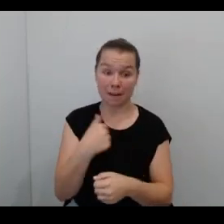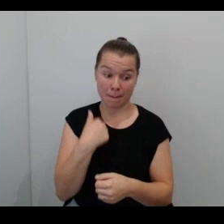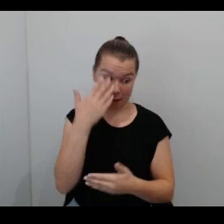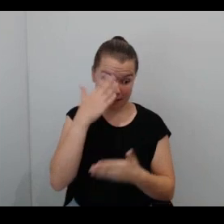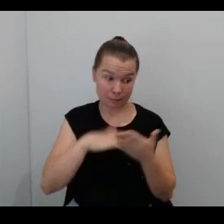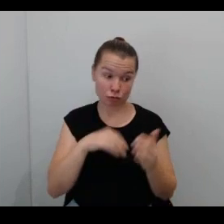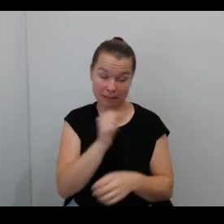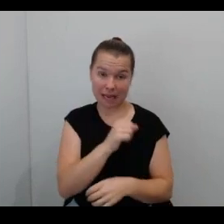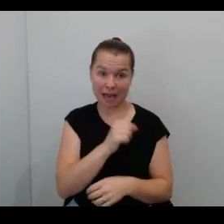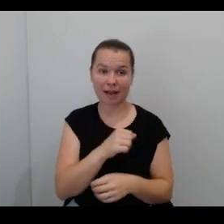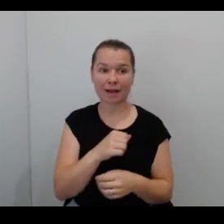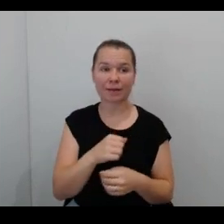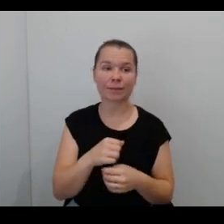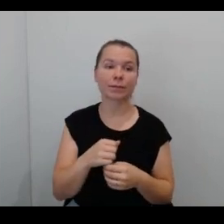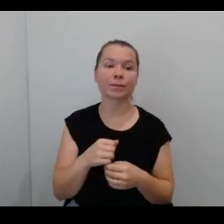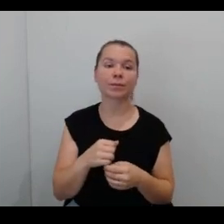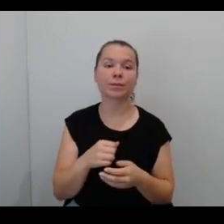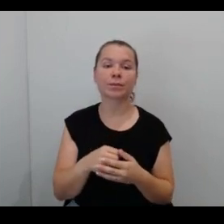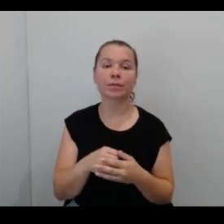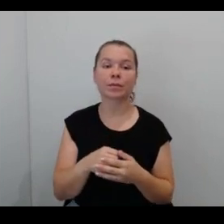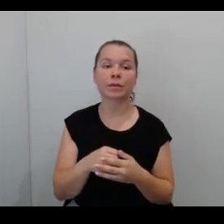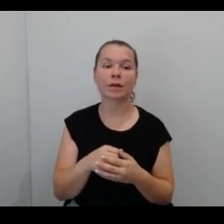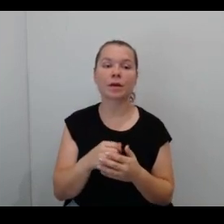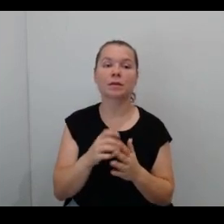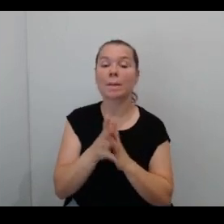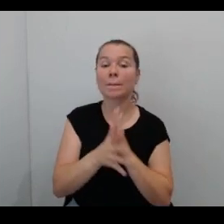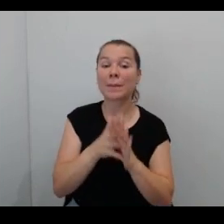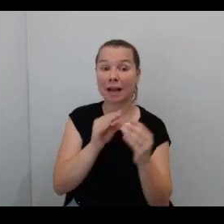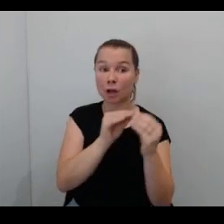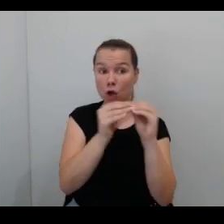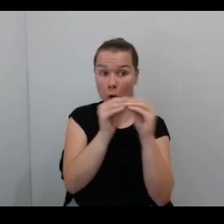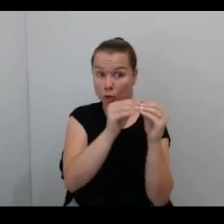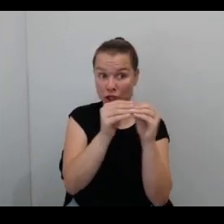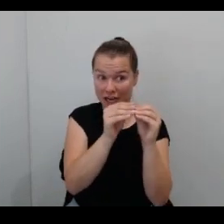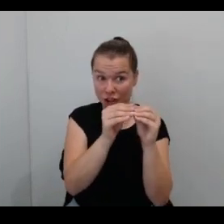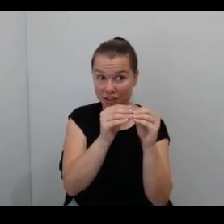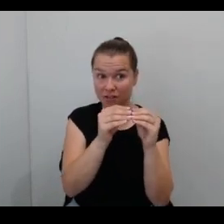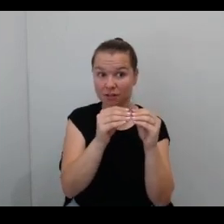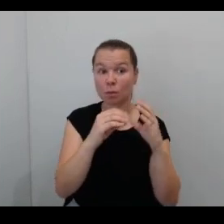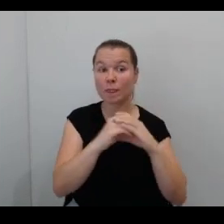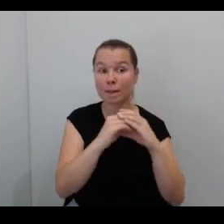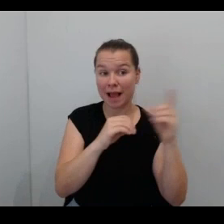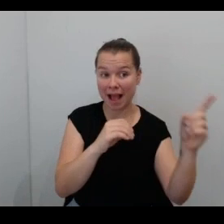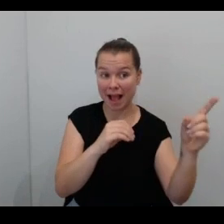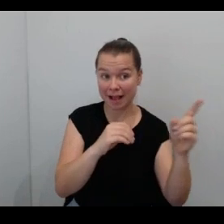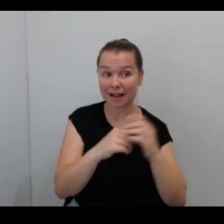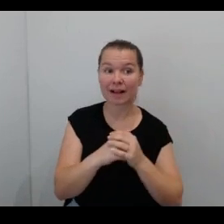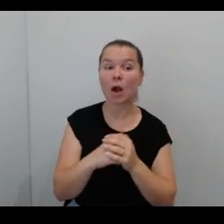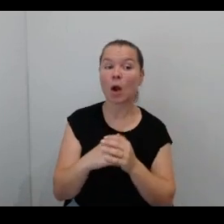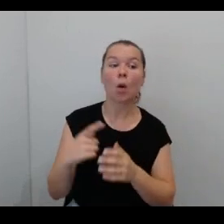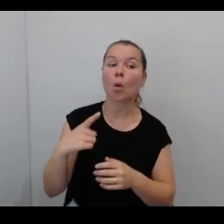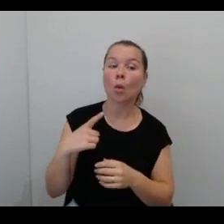By way of entering some negotiations about perhaps the debt on the basis of an